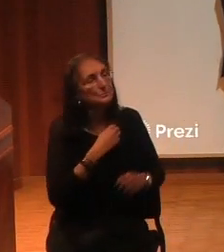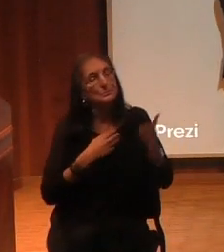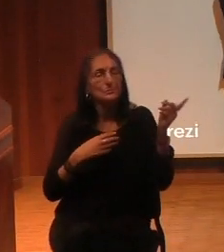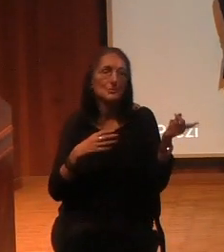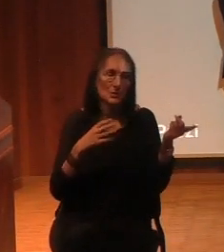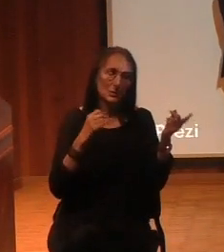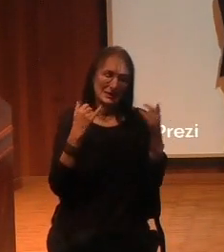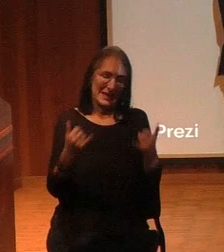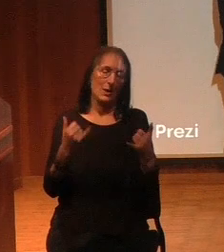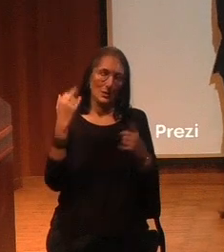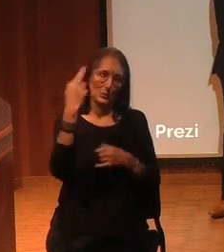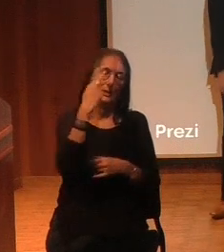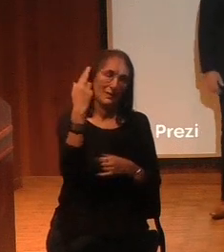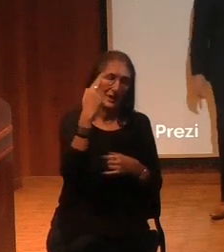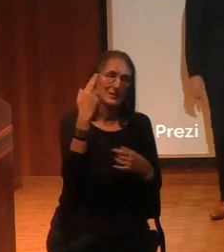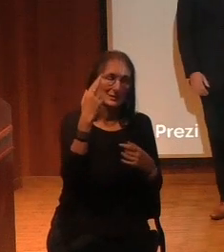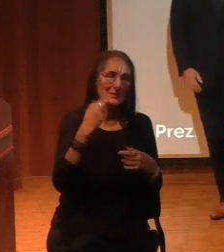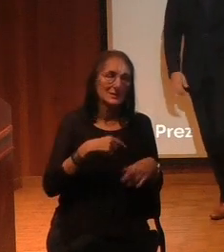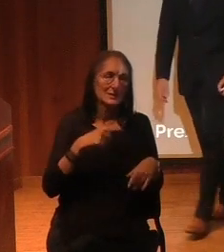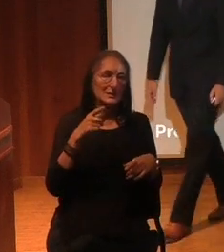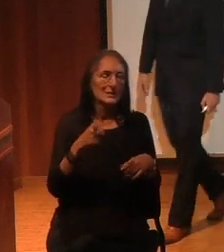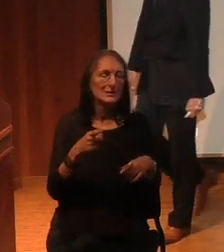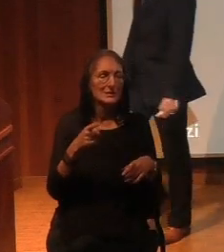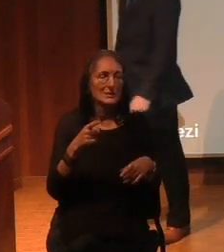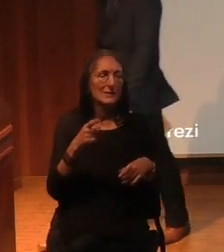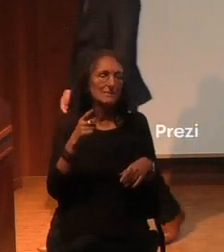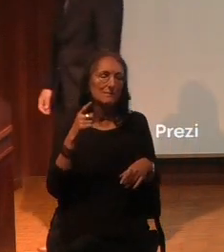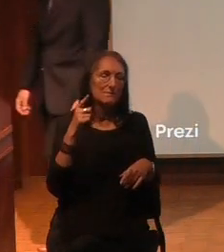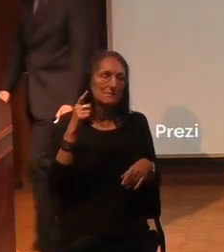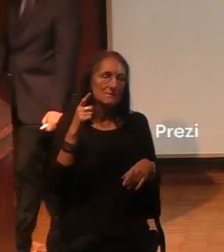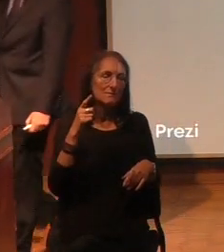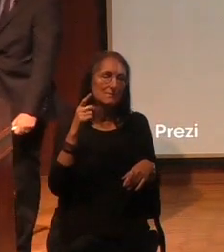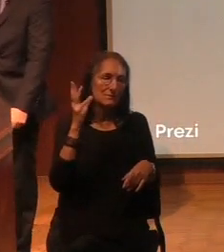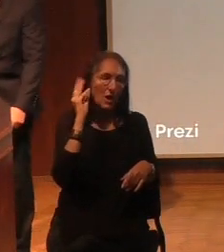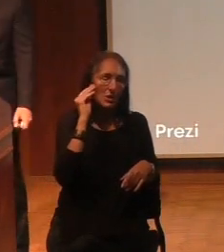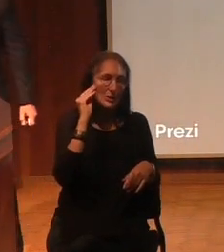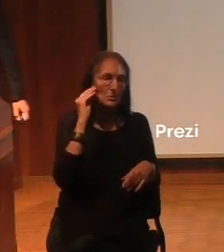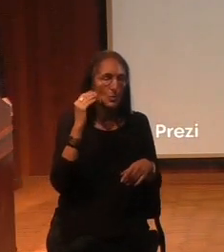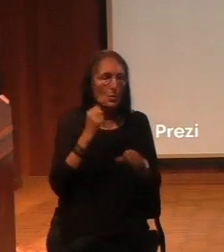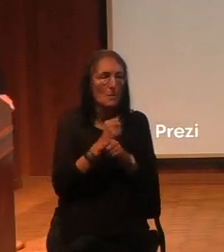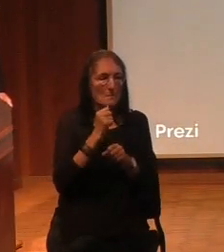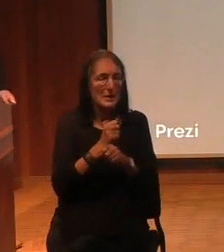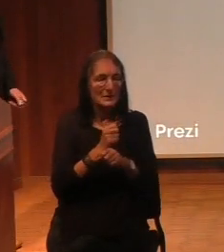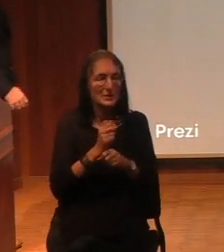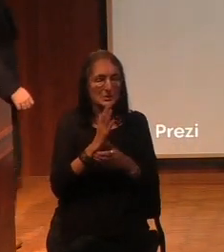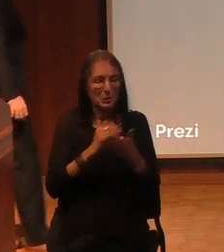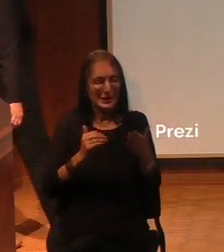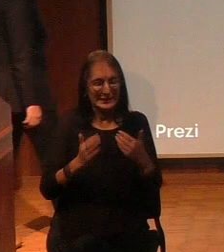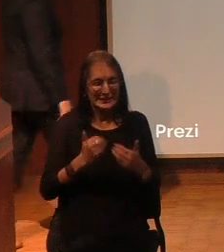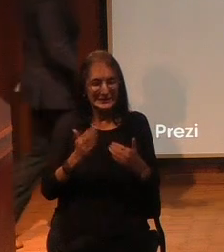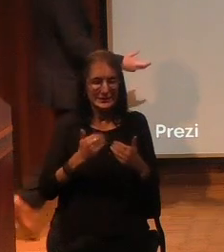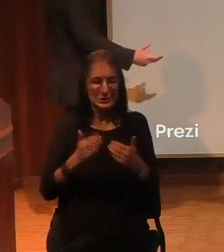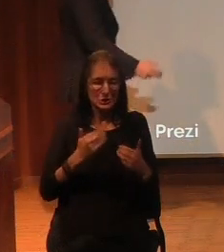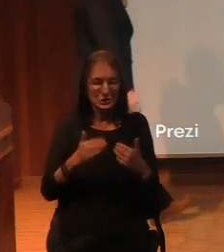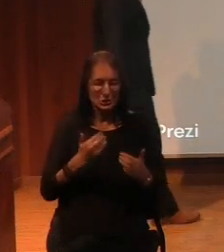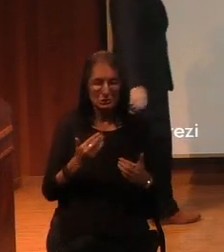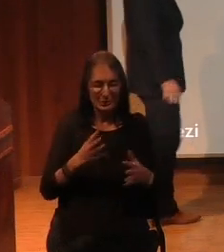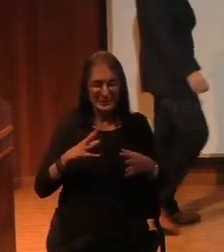Now I realize that the volume will make this part easier to stomach, is that I'm gonna tell you what just happened .